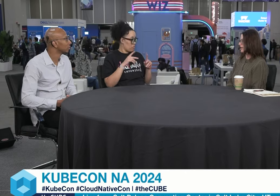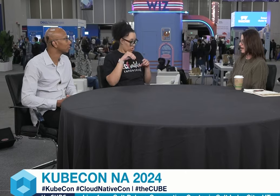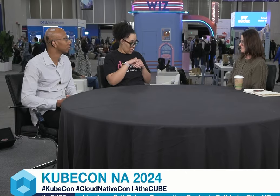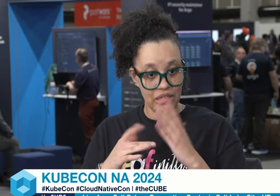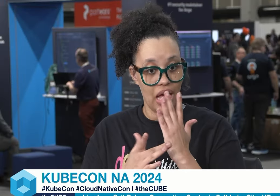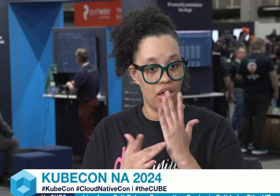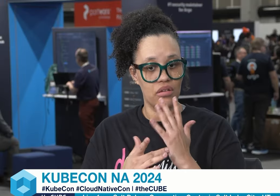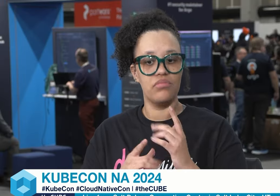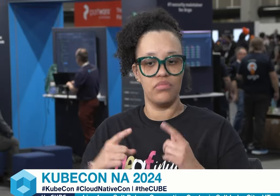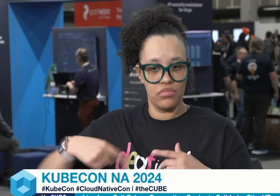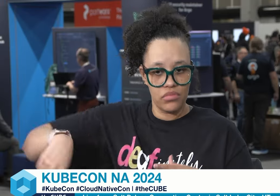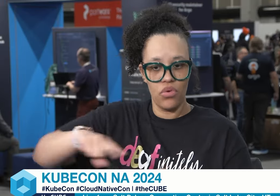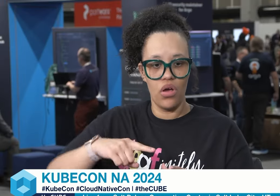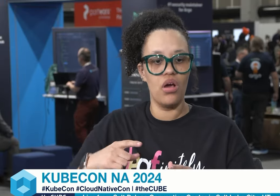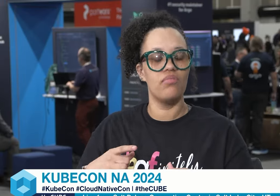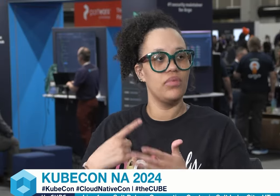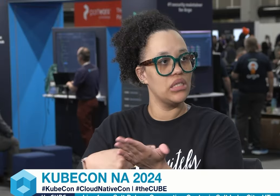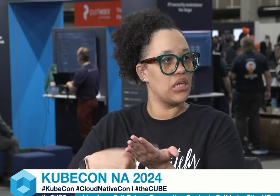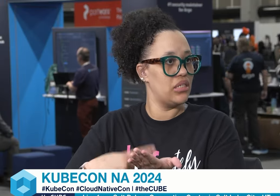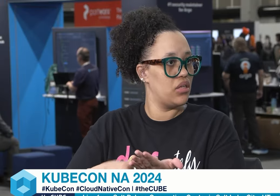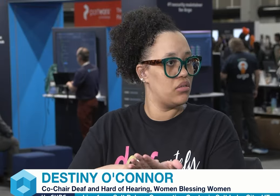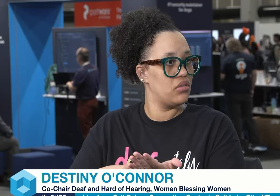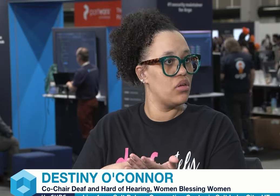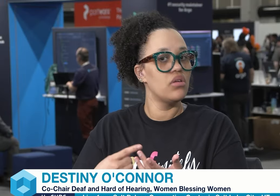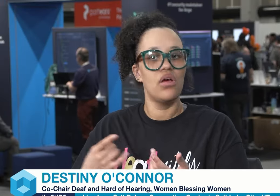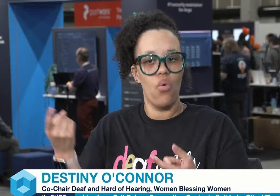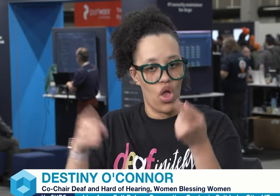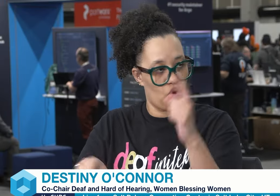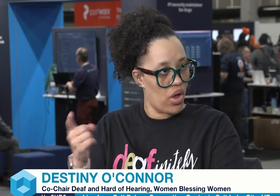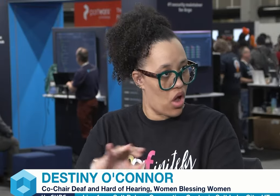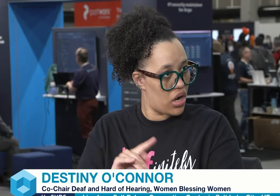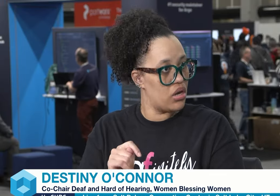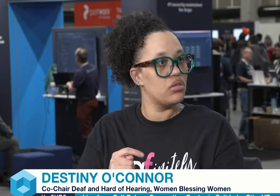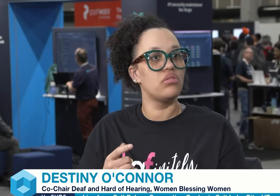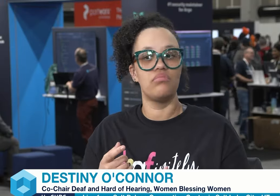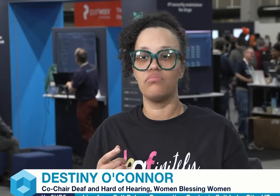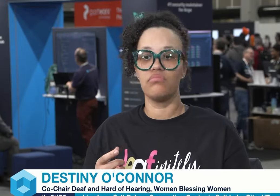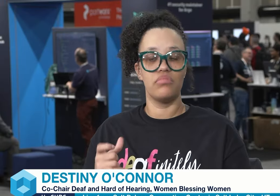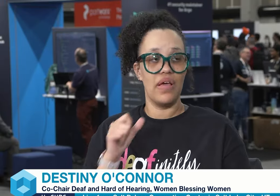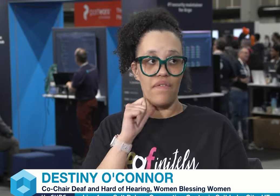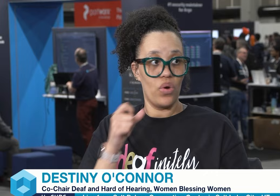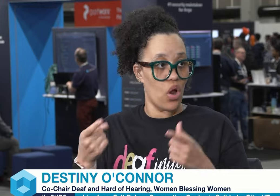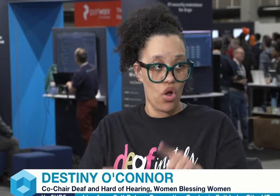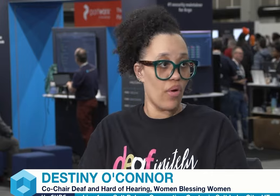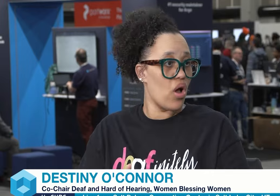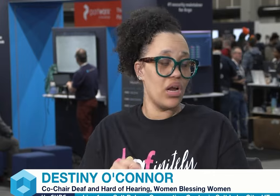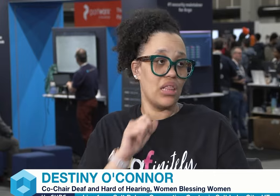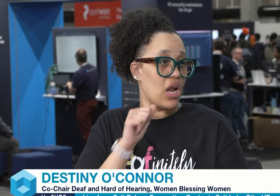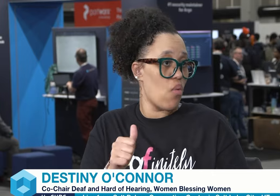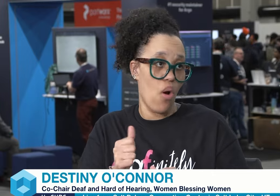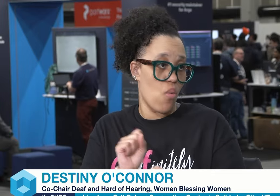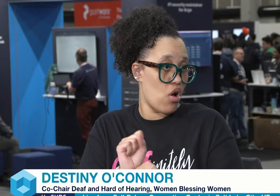Well, we have deaf people in tech who work in the cloud native space and we get together and have a conversation on it